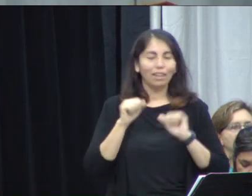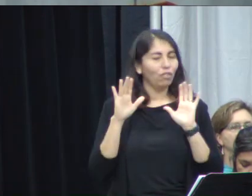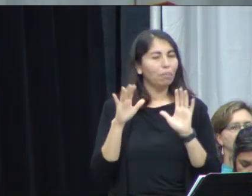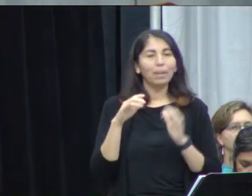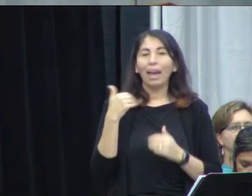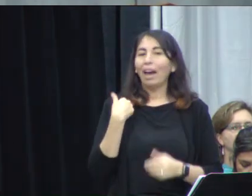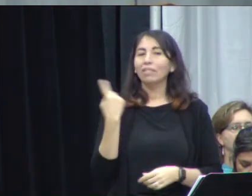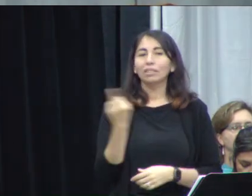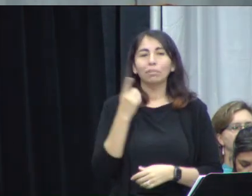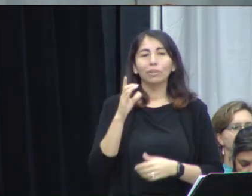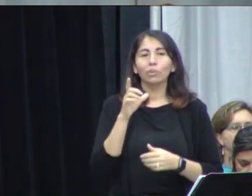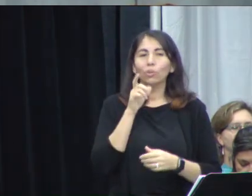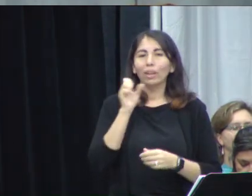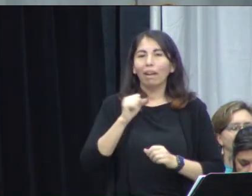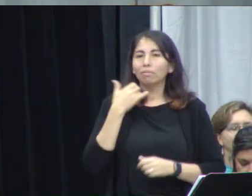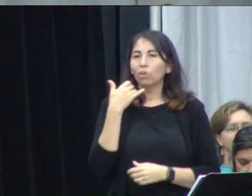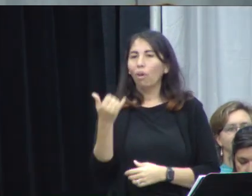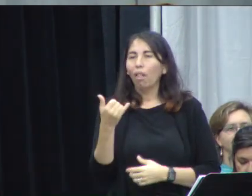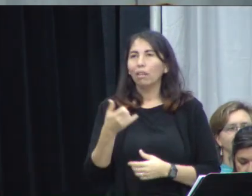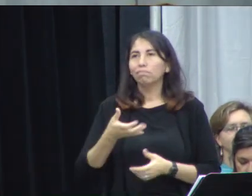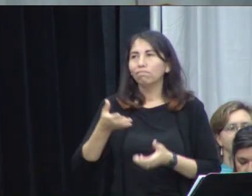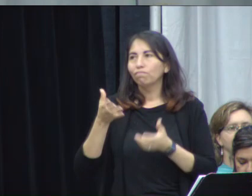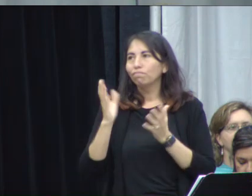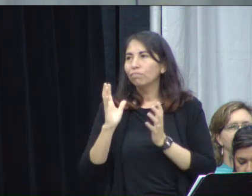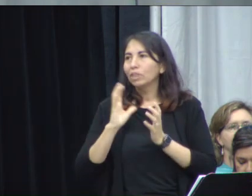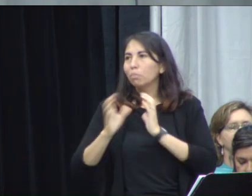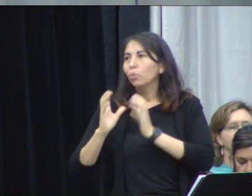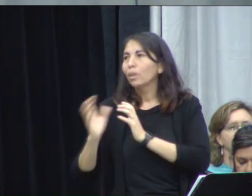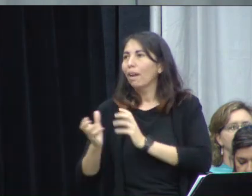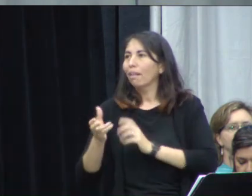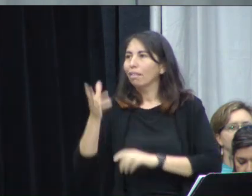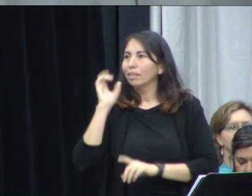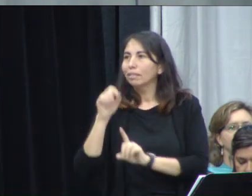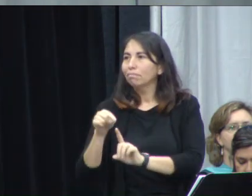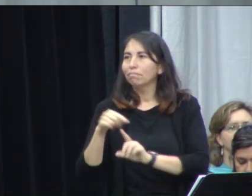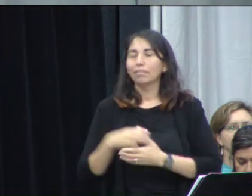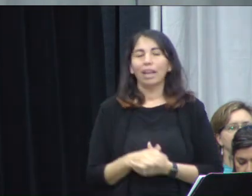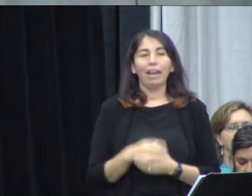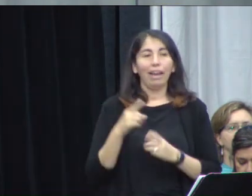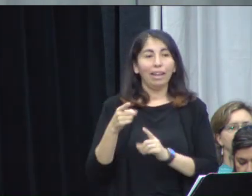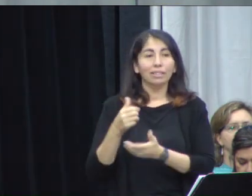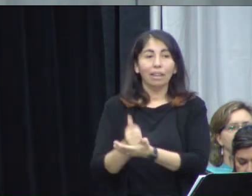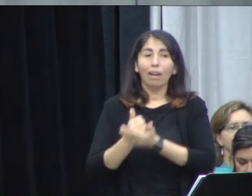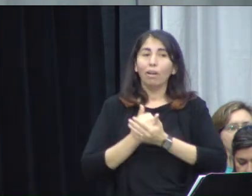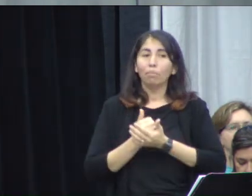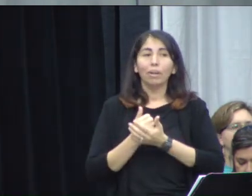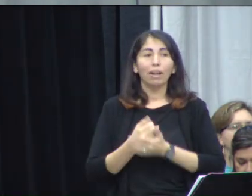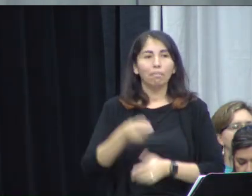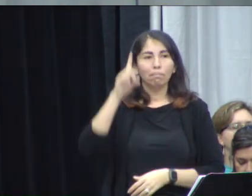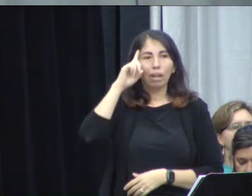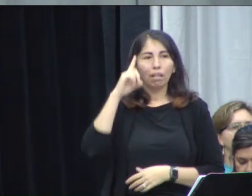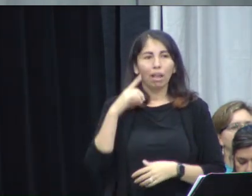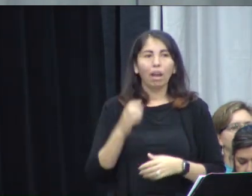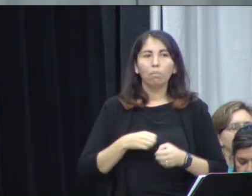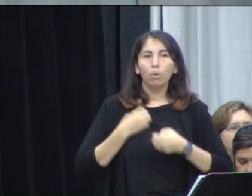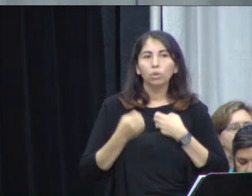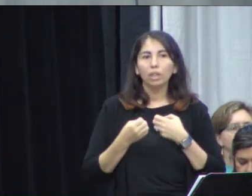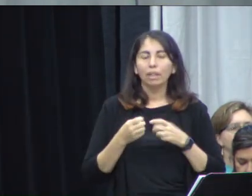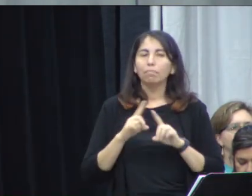to your ranting is a person you need. He has helped me mentally and emotionally. Always be cautious on who you choose to hang out